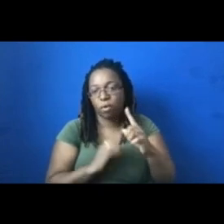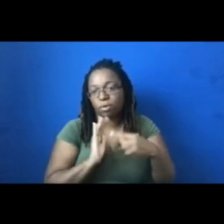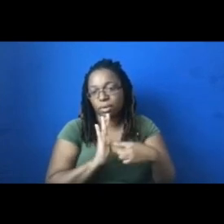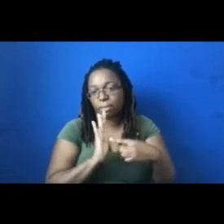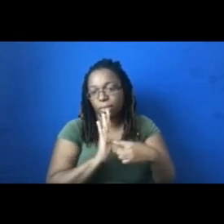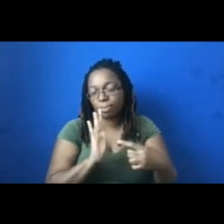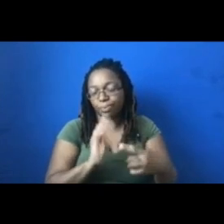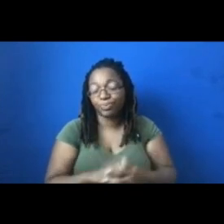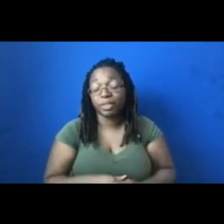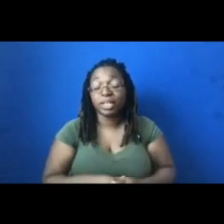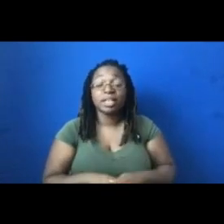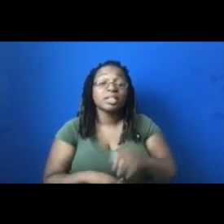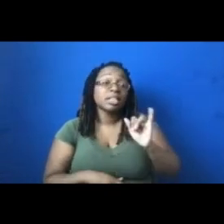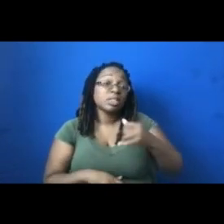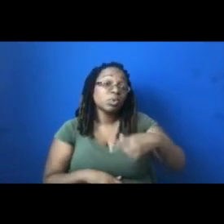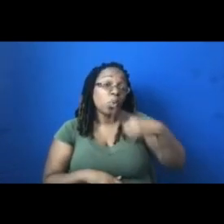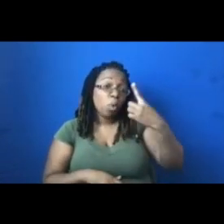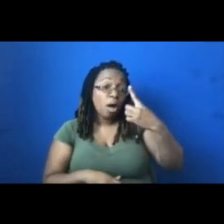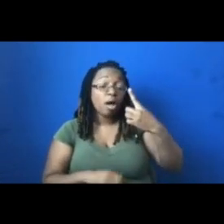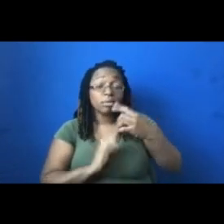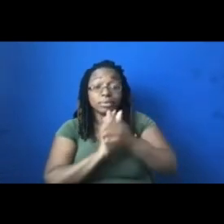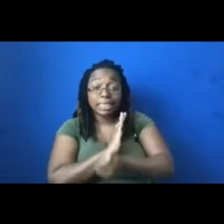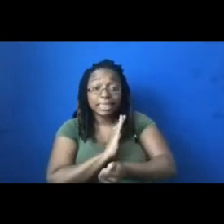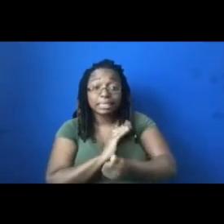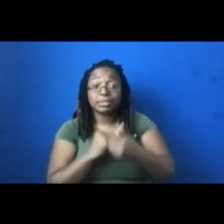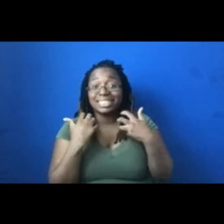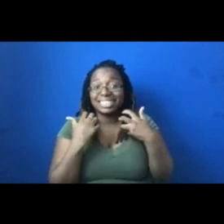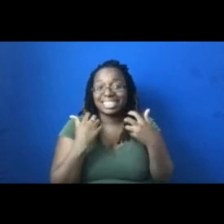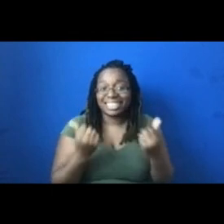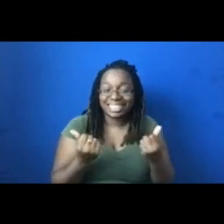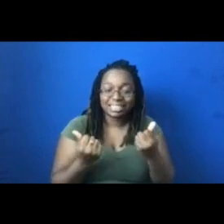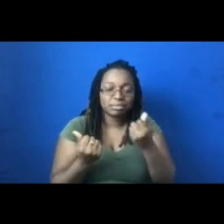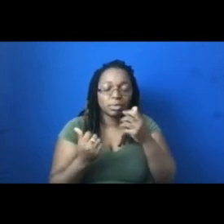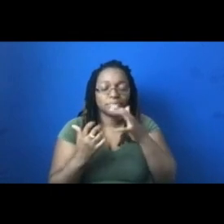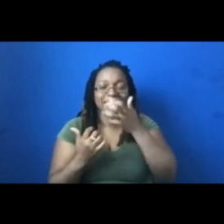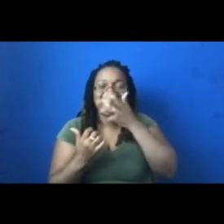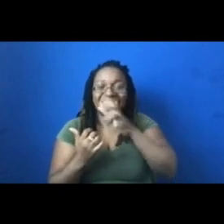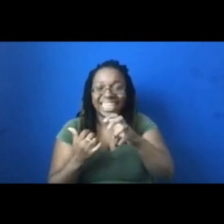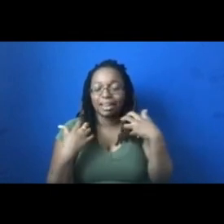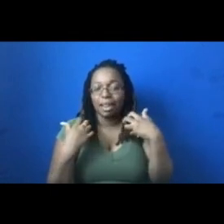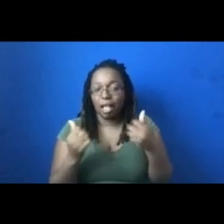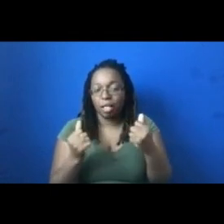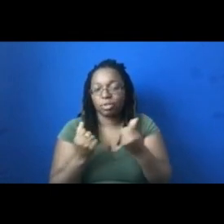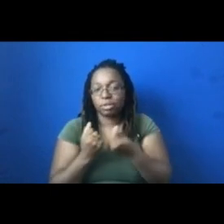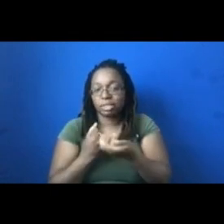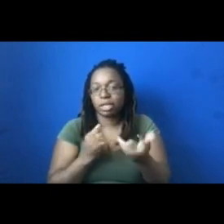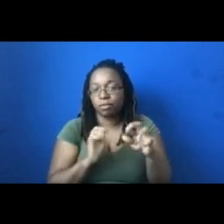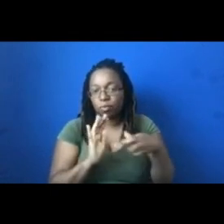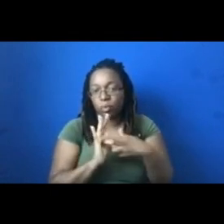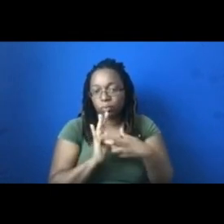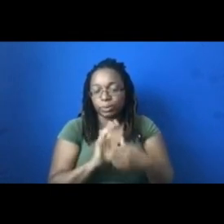skill, heat and health, multiple roles. The next scenario